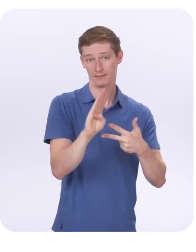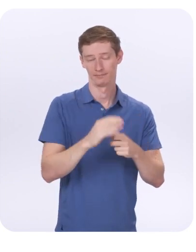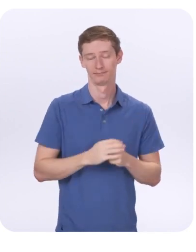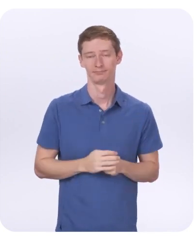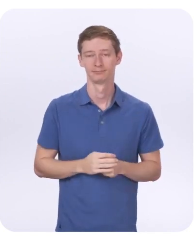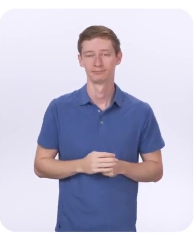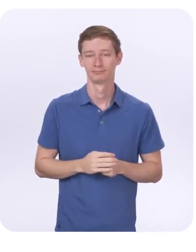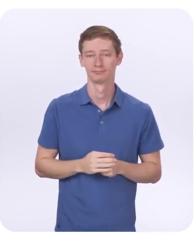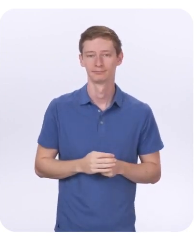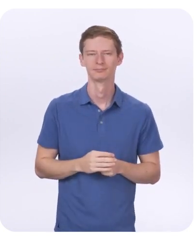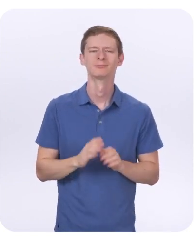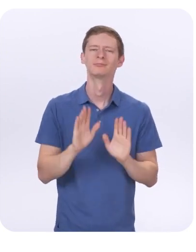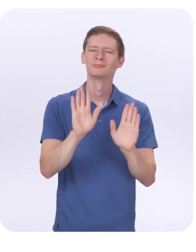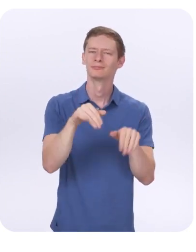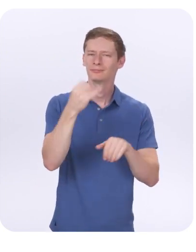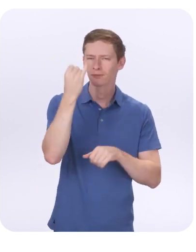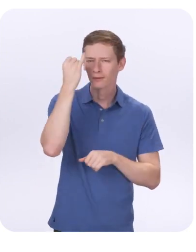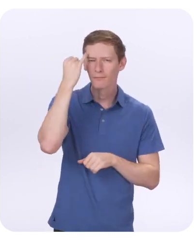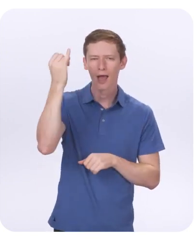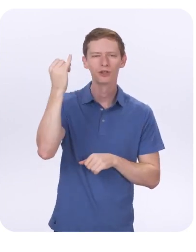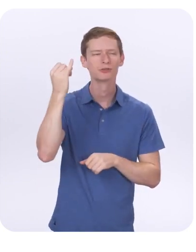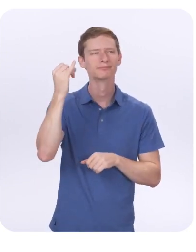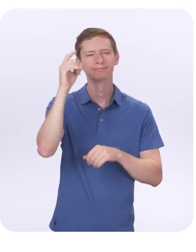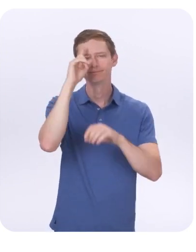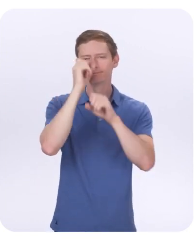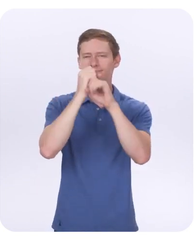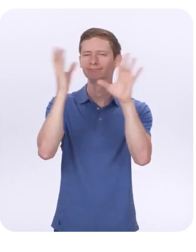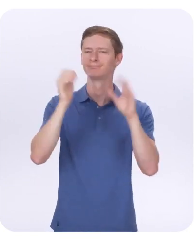a data visualization for housing prices in the London area.